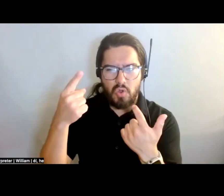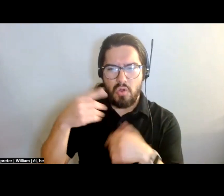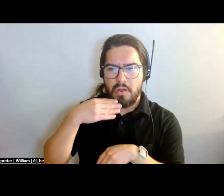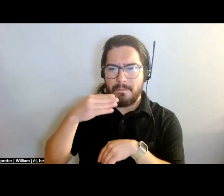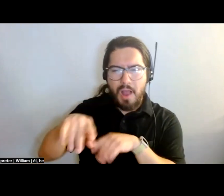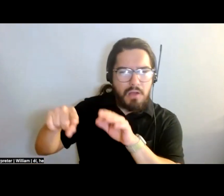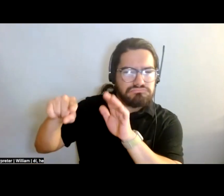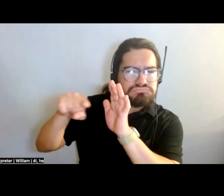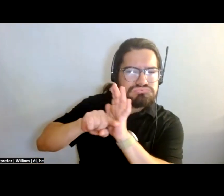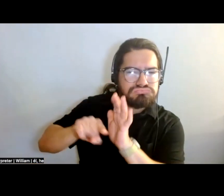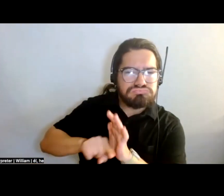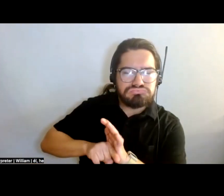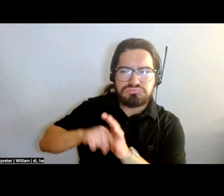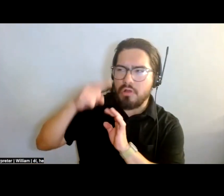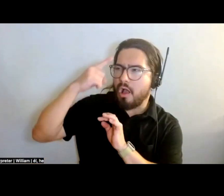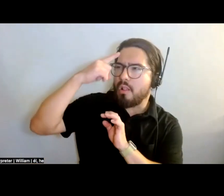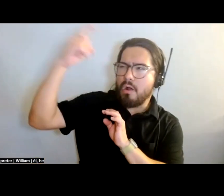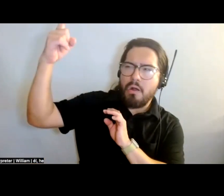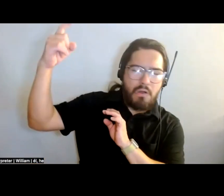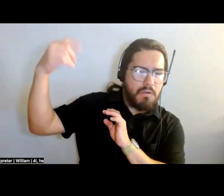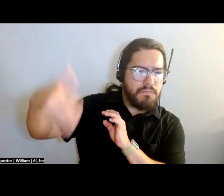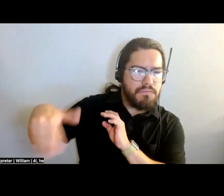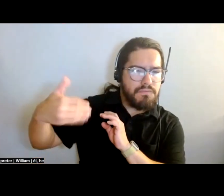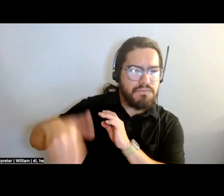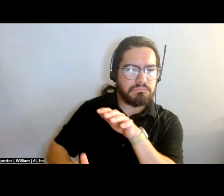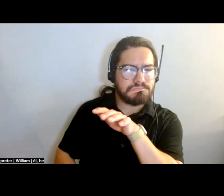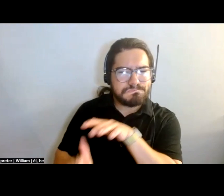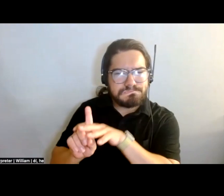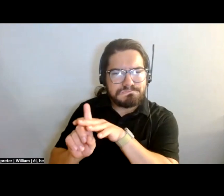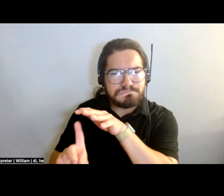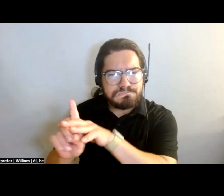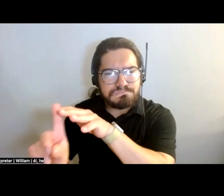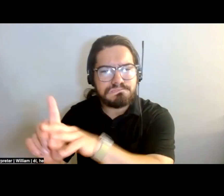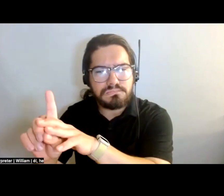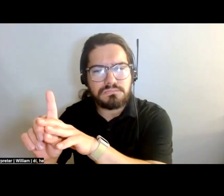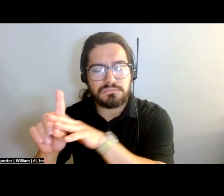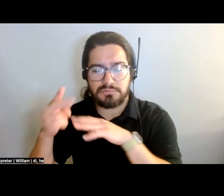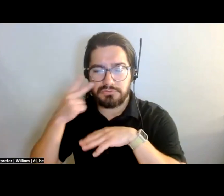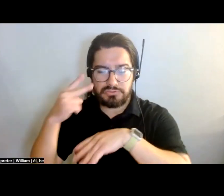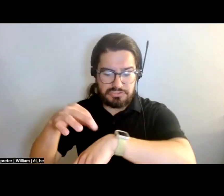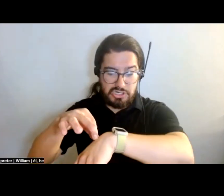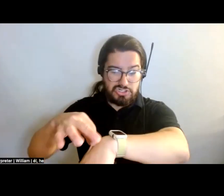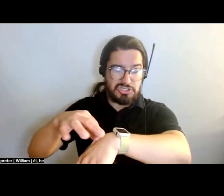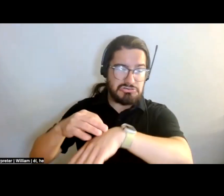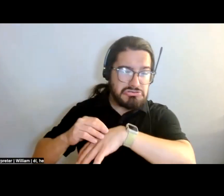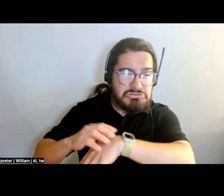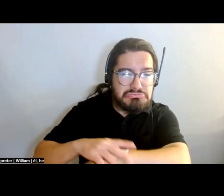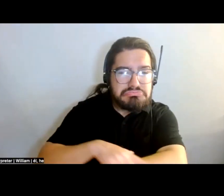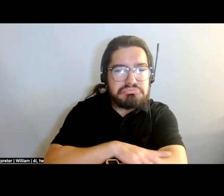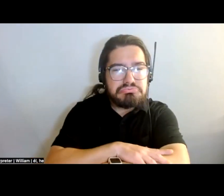The soot falls within us it smears our skin blots out all certainty